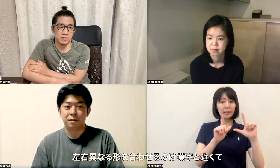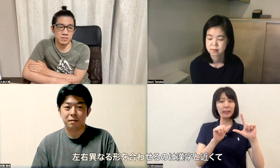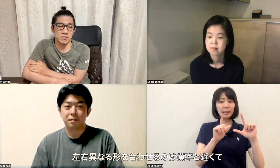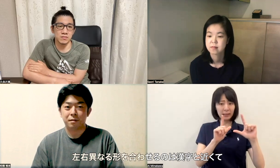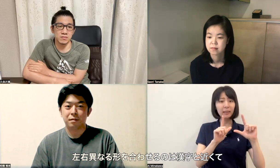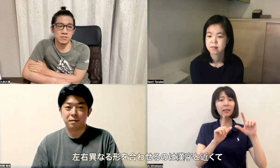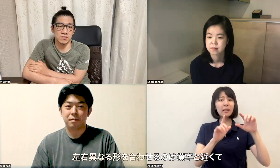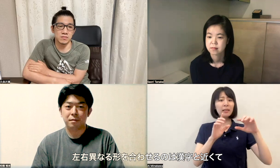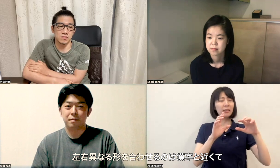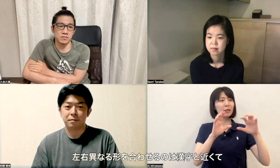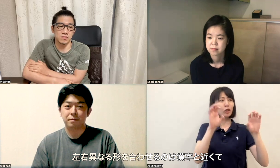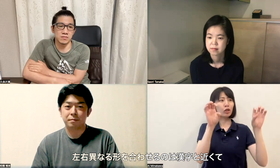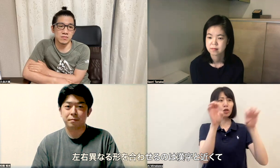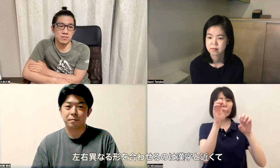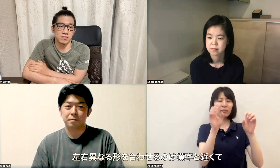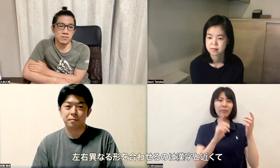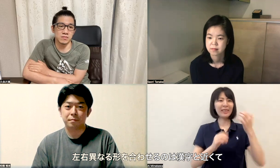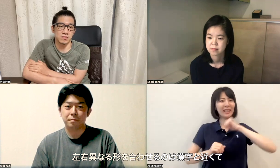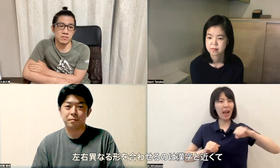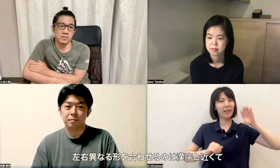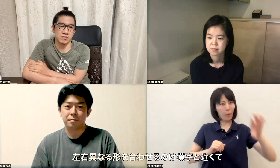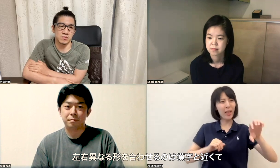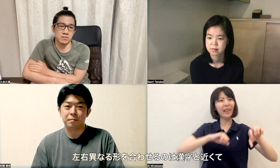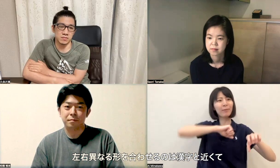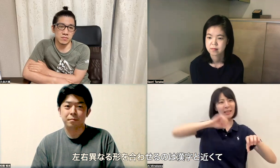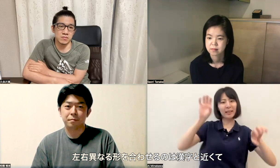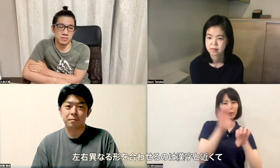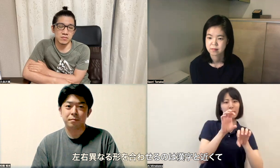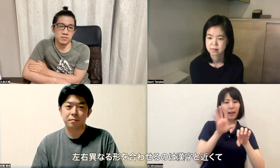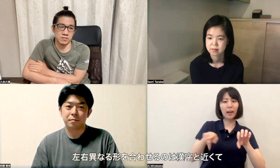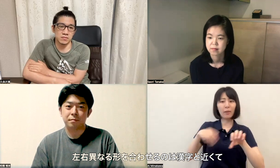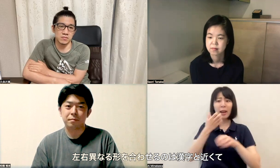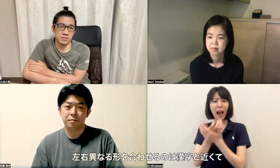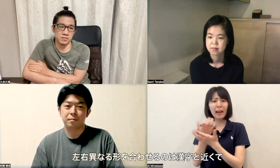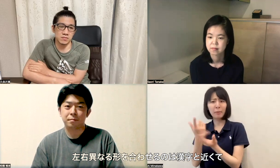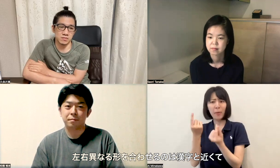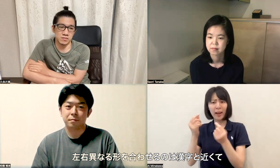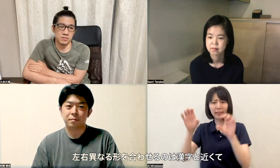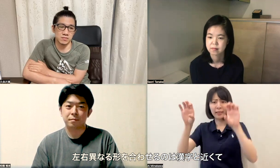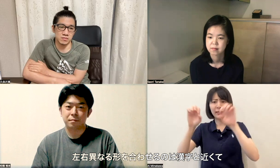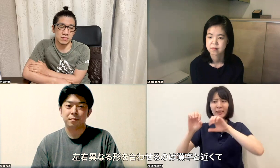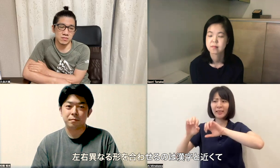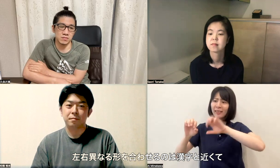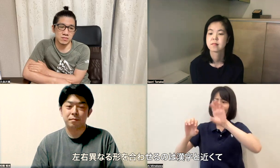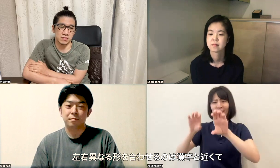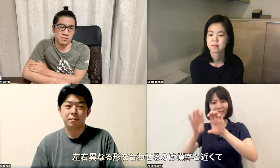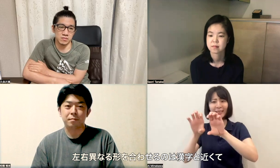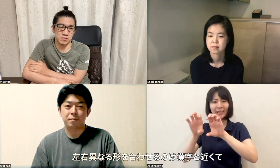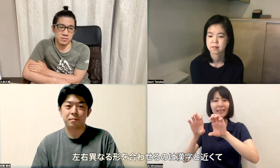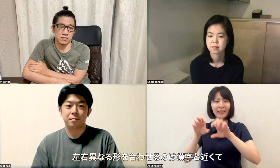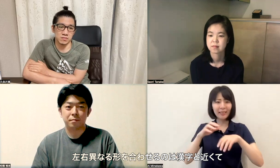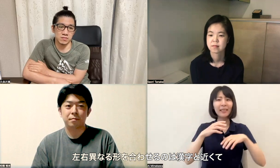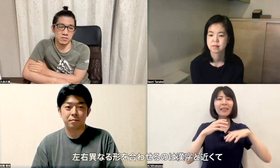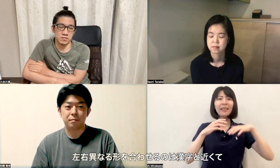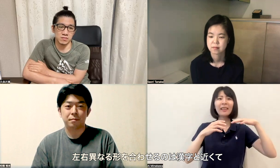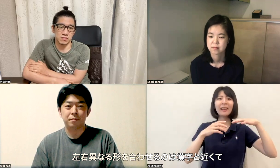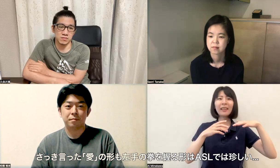on the left and right together is similar to kanji.